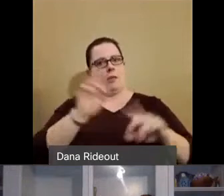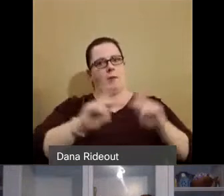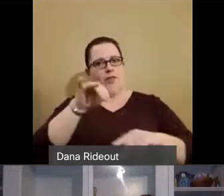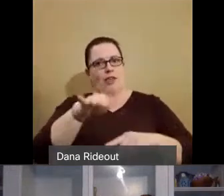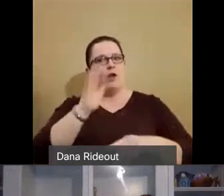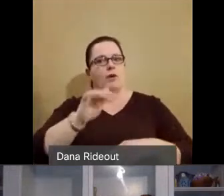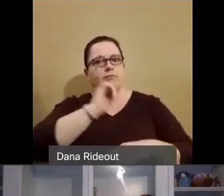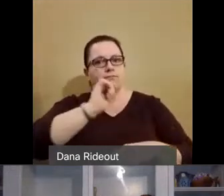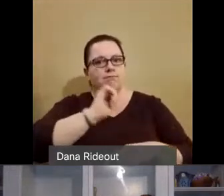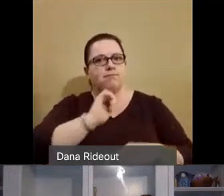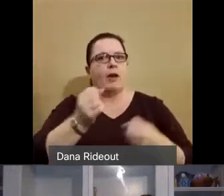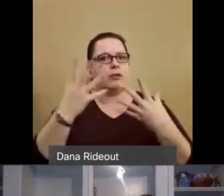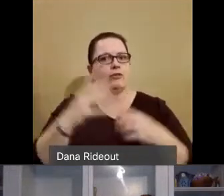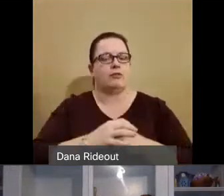So, the ethical, I think is very nasty,